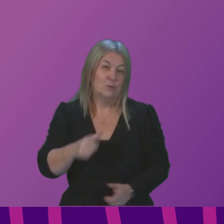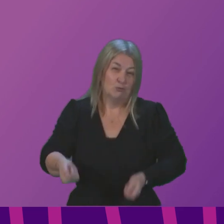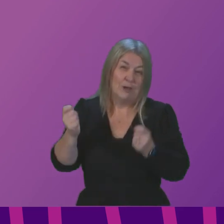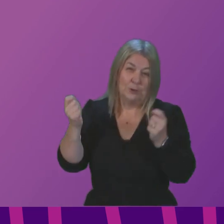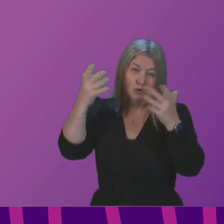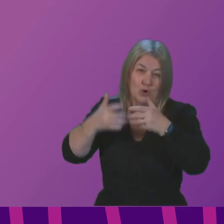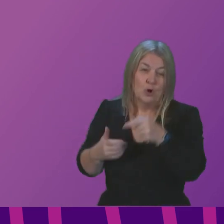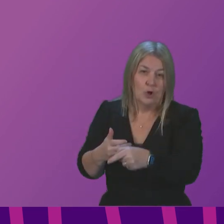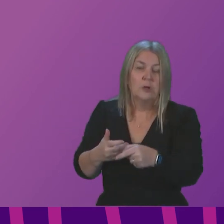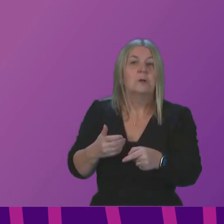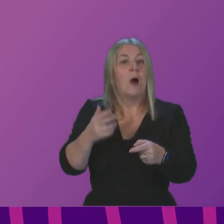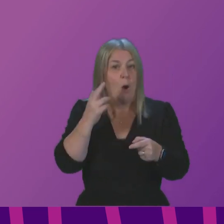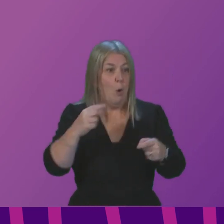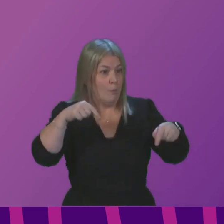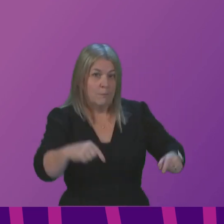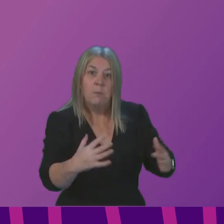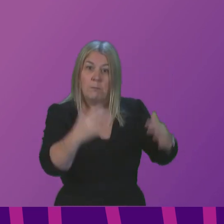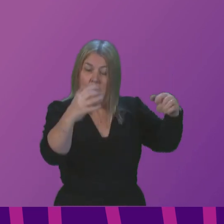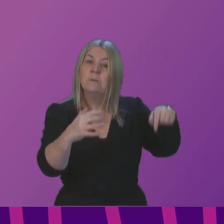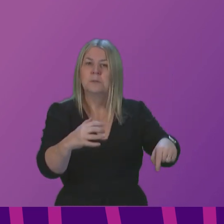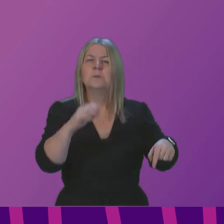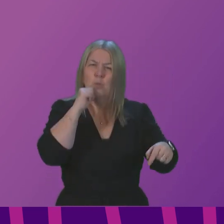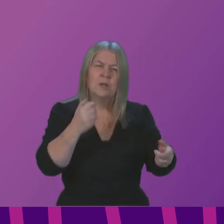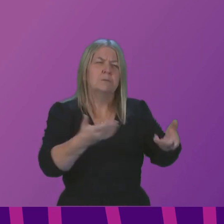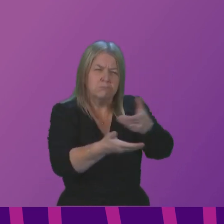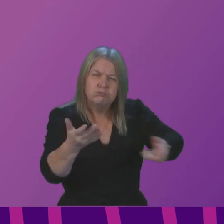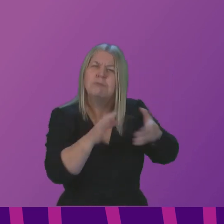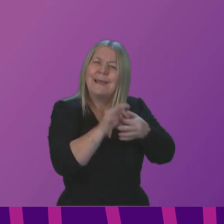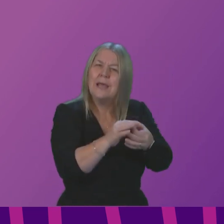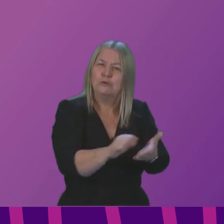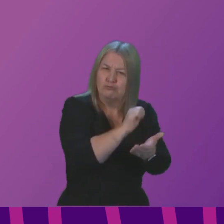rightly and properly on the detail of where the price should be set. That must be evidence